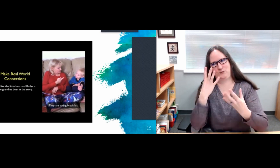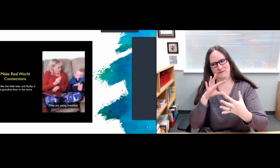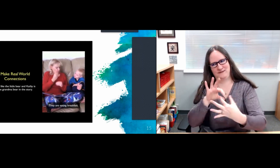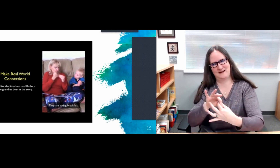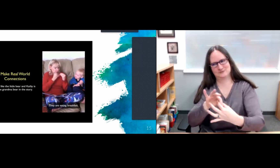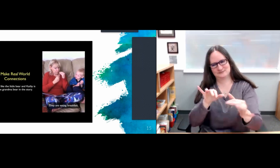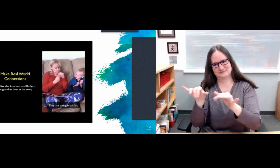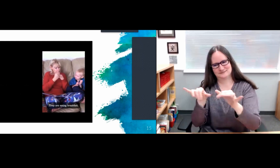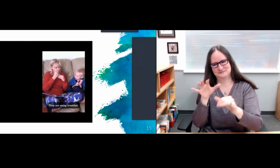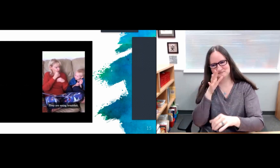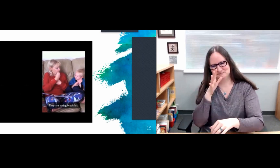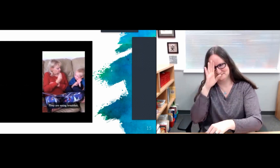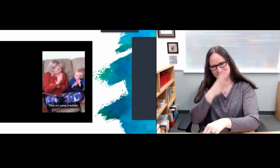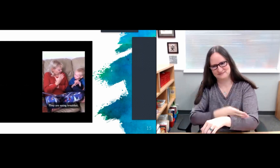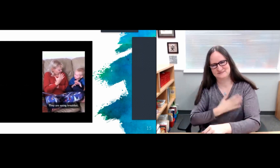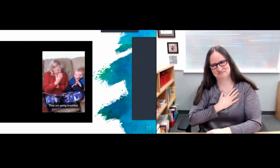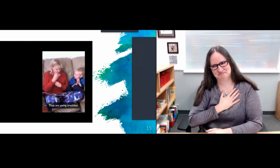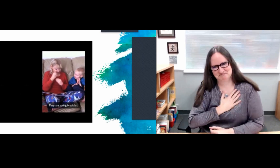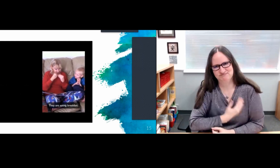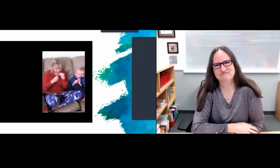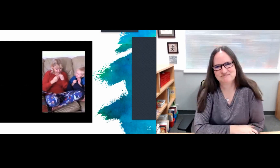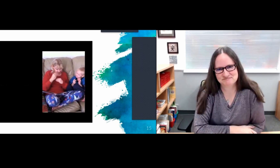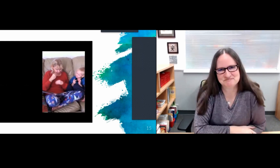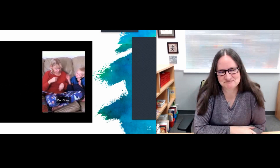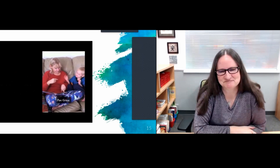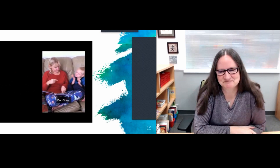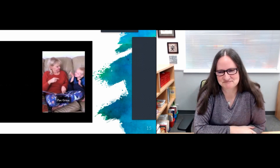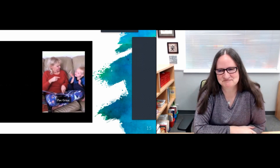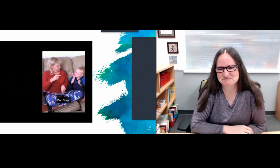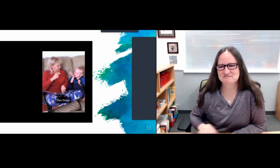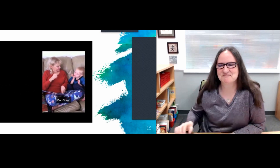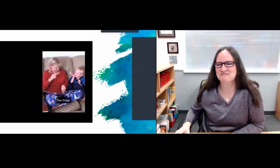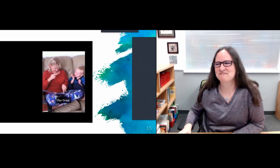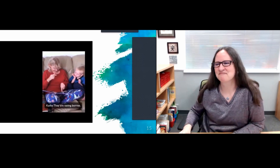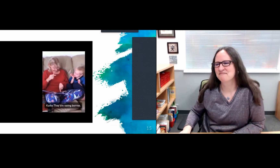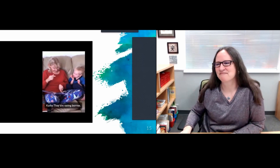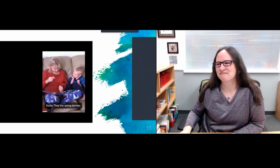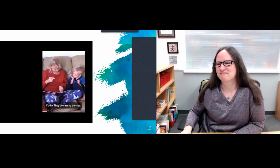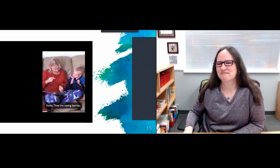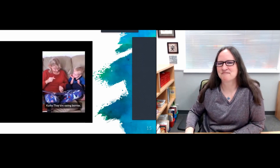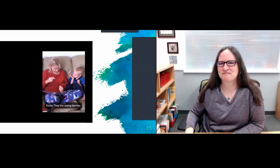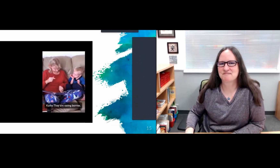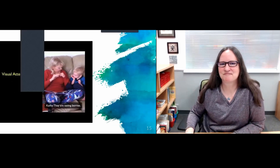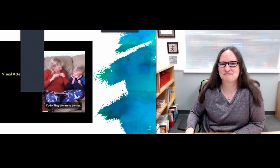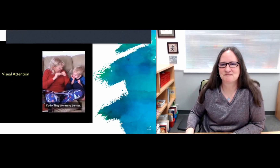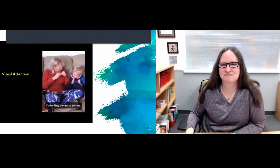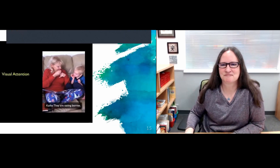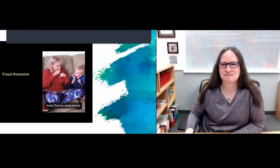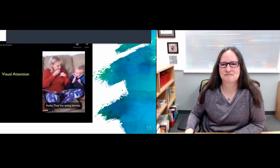They're eating breakfast. Little boy: And that's grass. Mother: They're eating little berries.